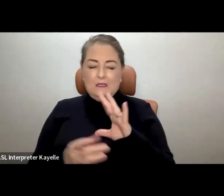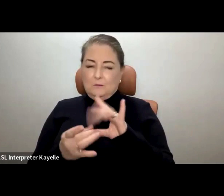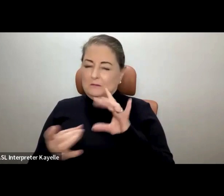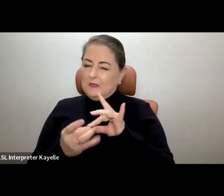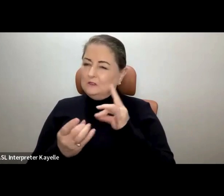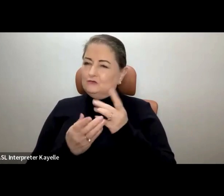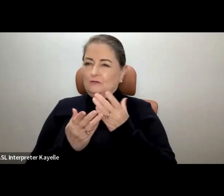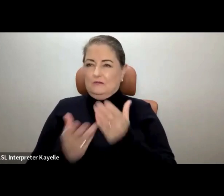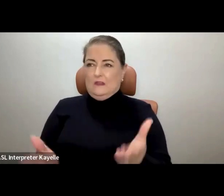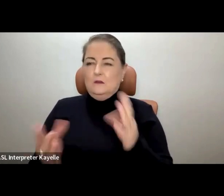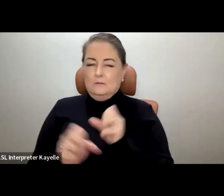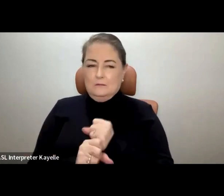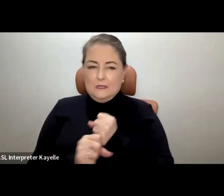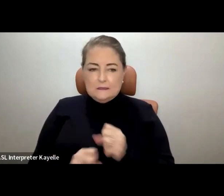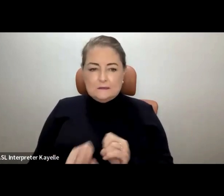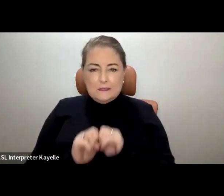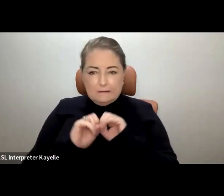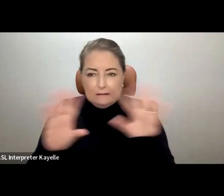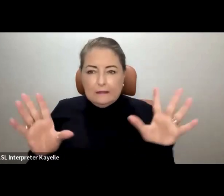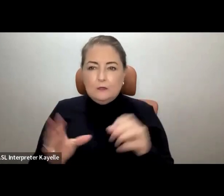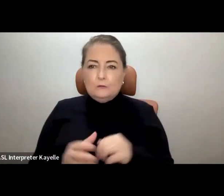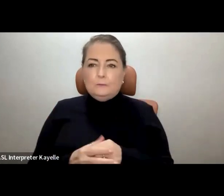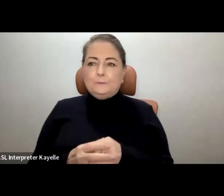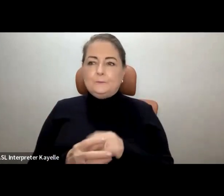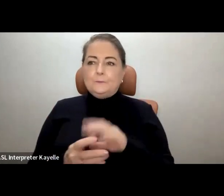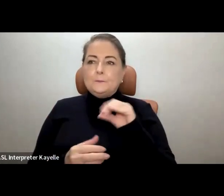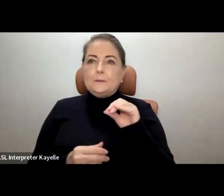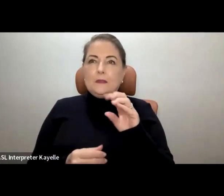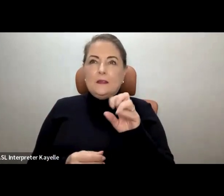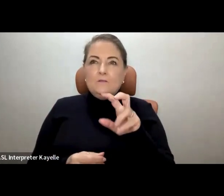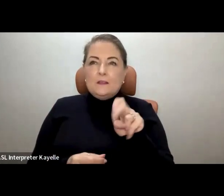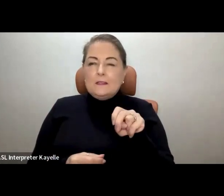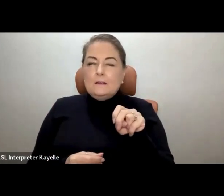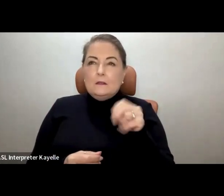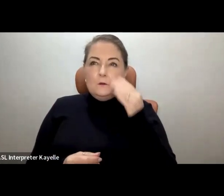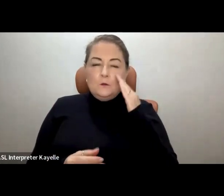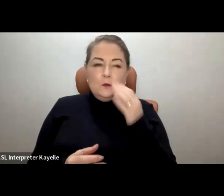very clear and and even in I don't know how many 72 hours